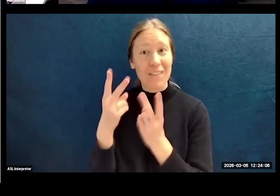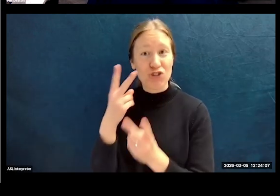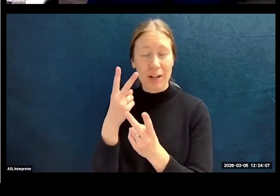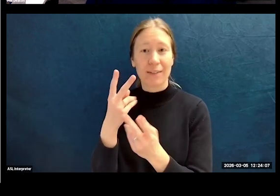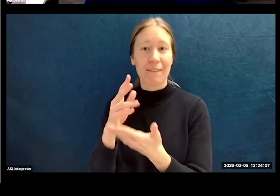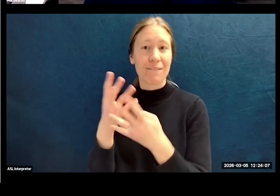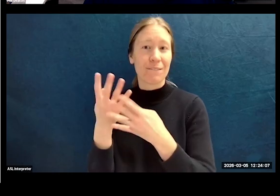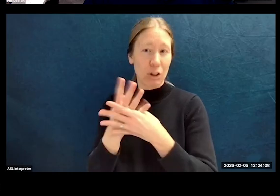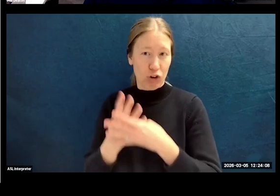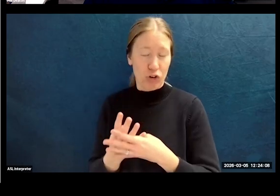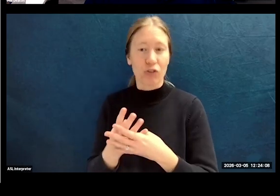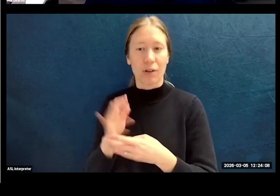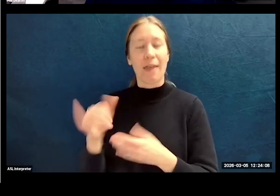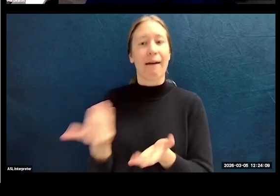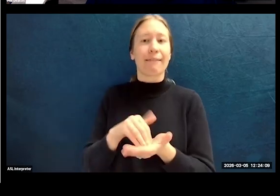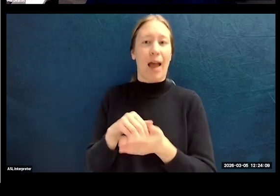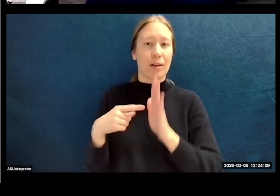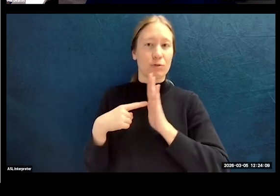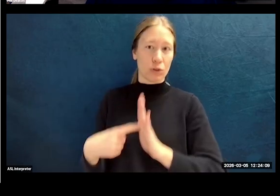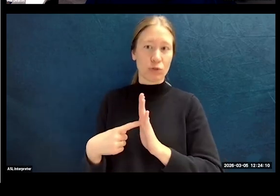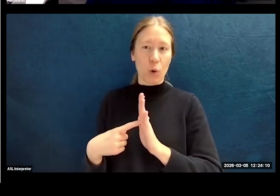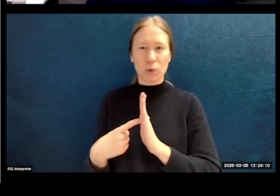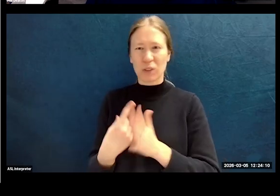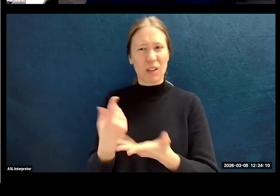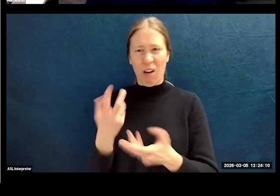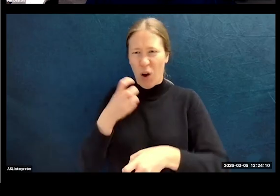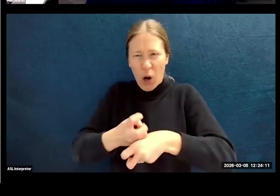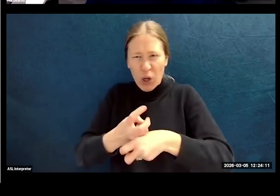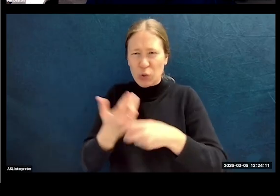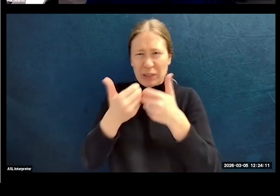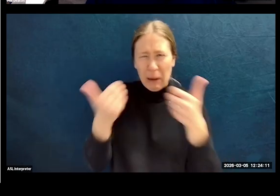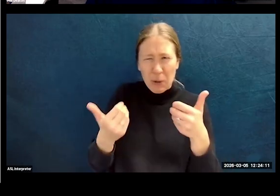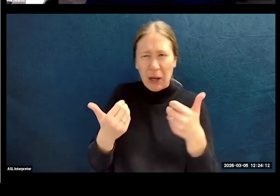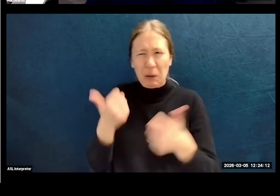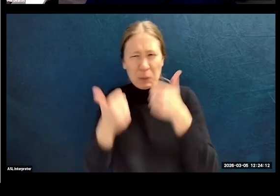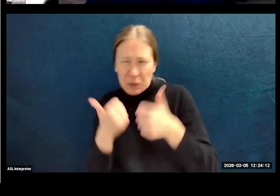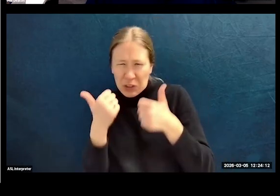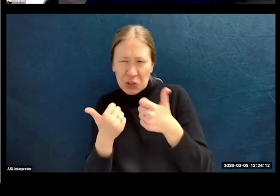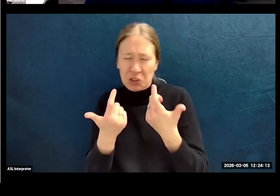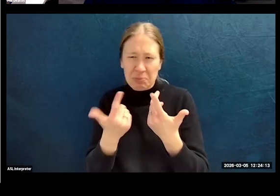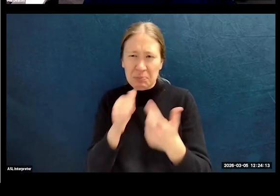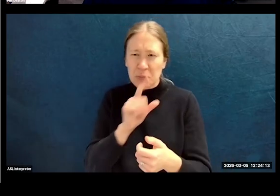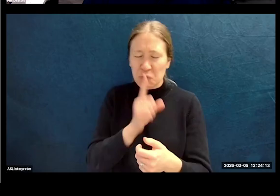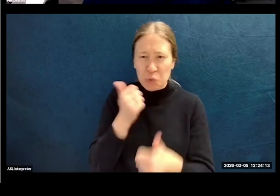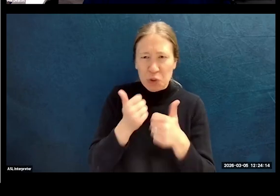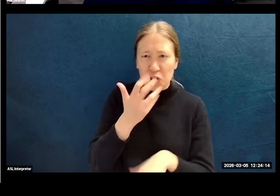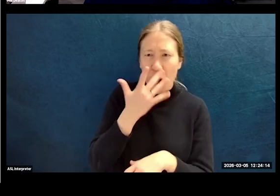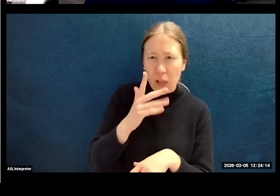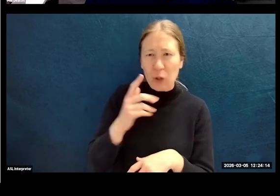to kind of demonstrate, again, that there is very little perceptible difference depending on what type of color vision deficiency that someone has.